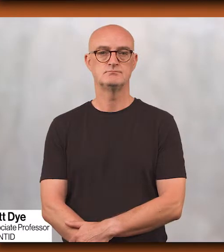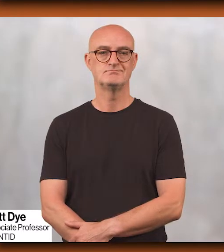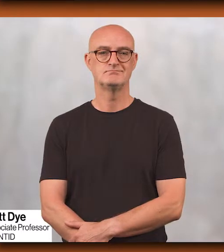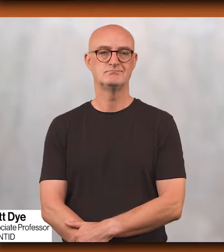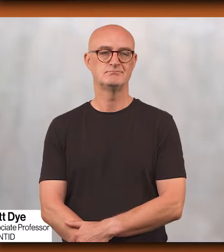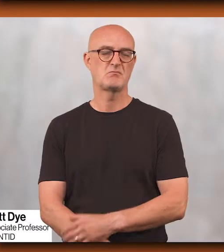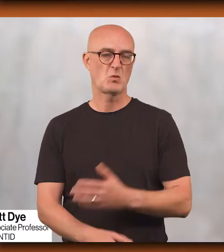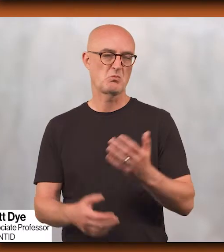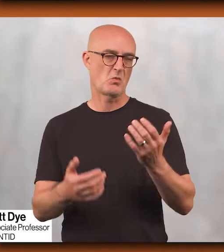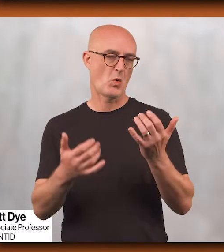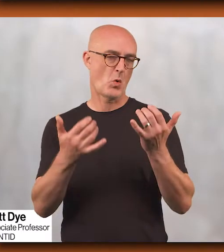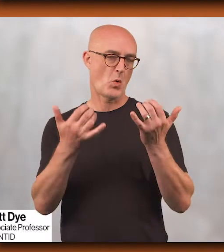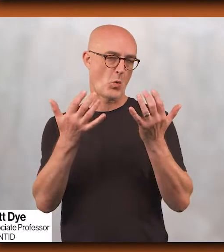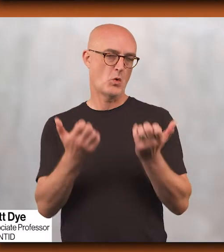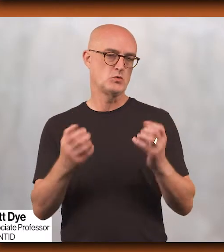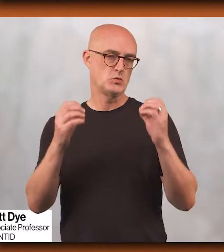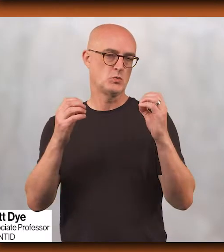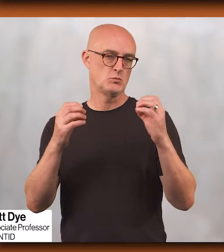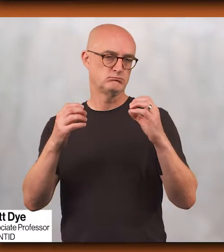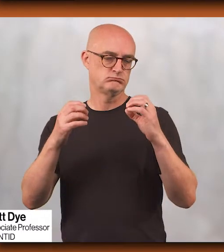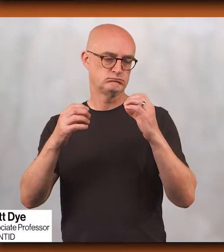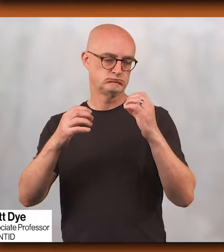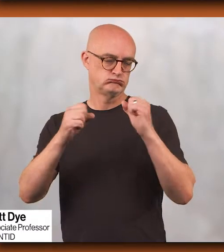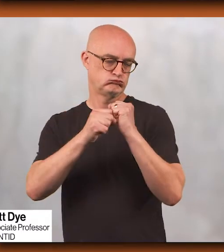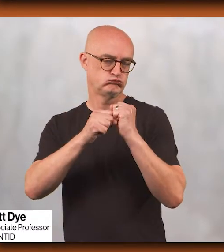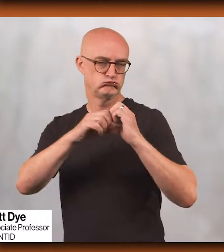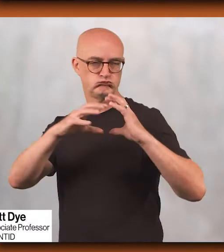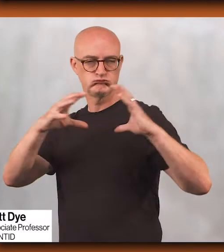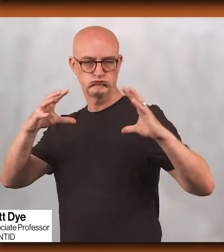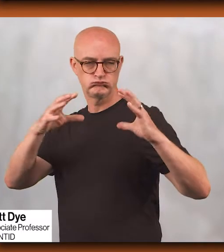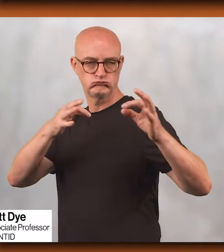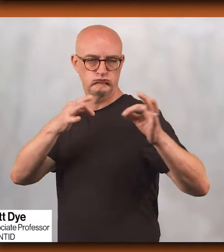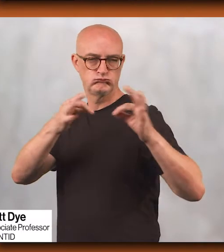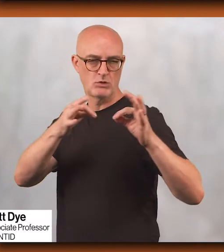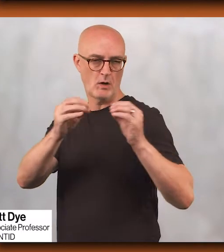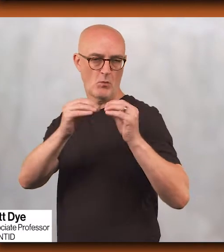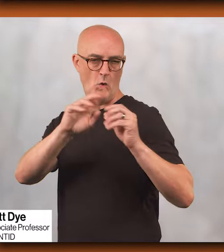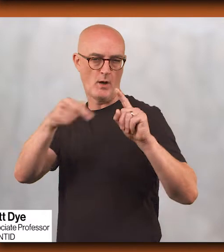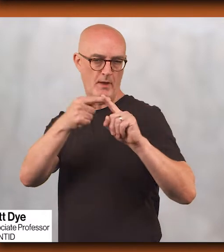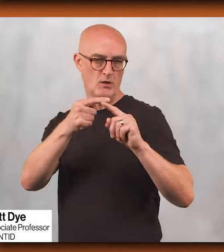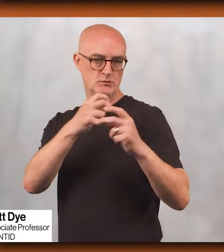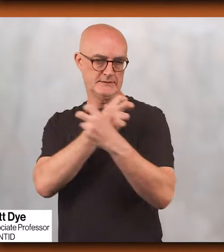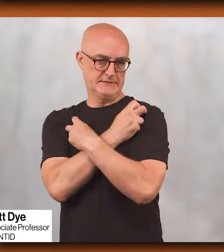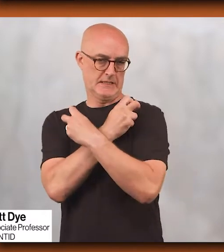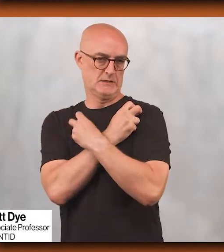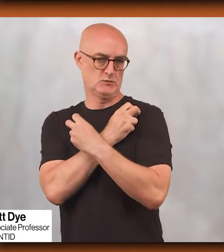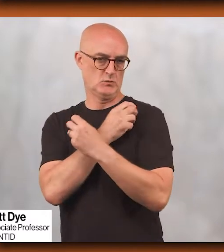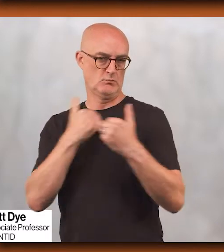So let's talk more about our skeletal body model. We're using a standard representation,